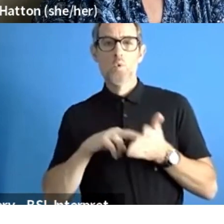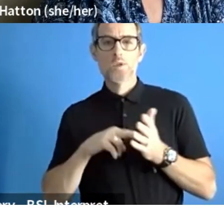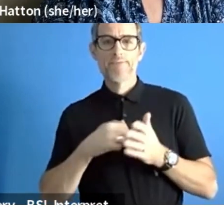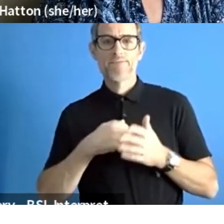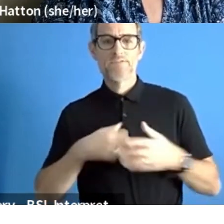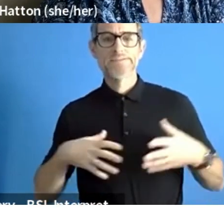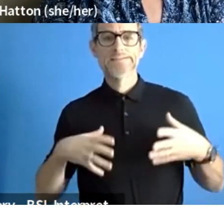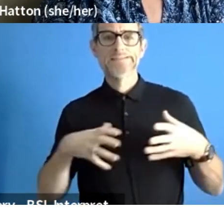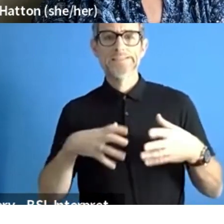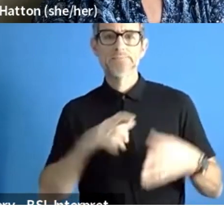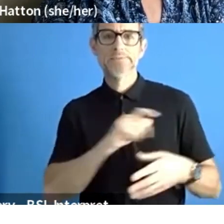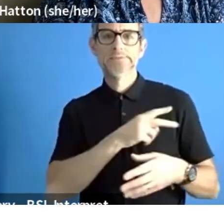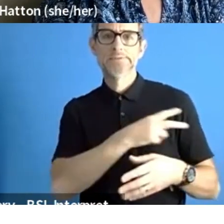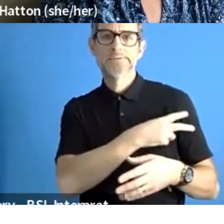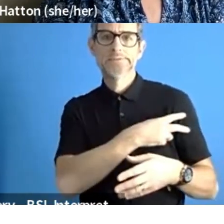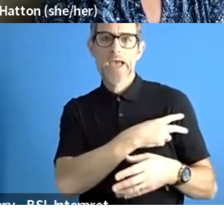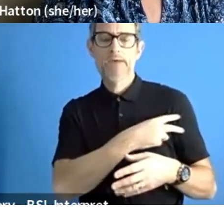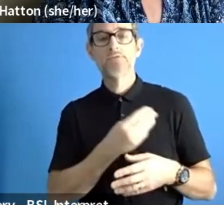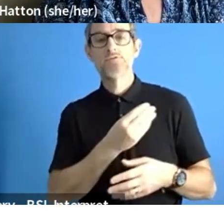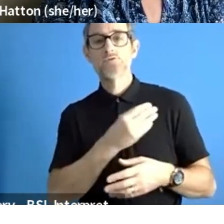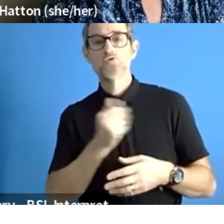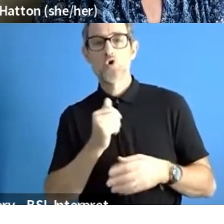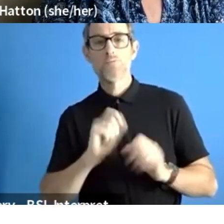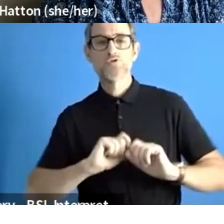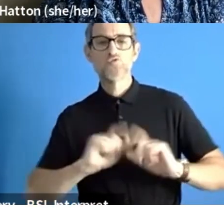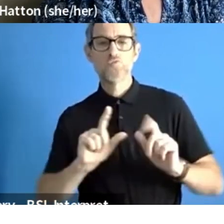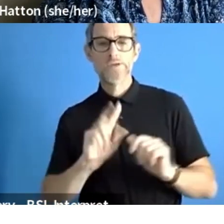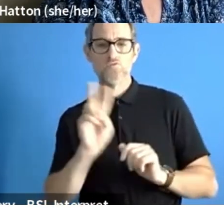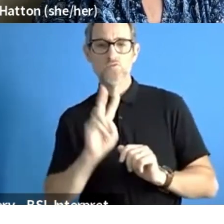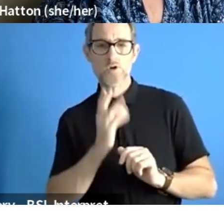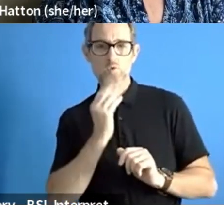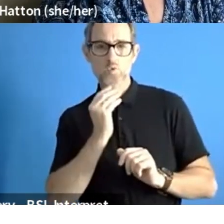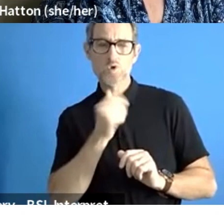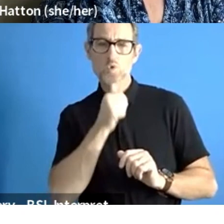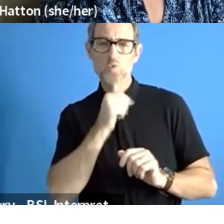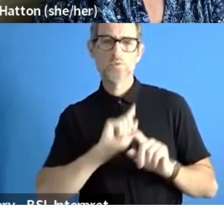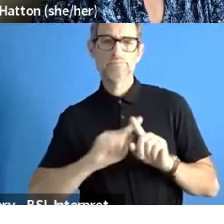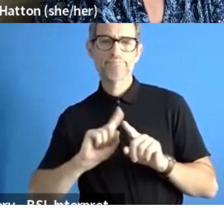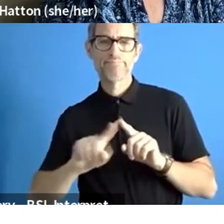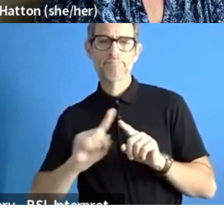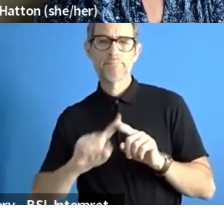who are screen reader users who use different kinds of tech and we're very